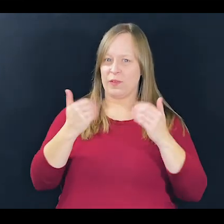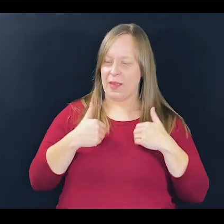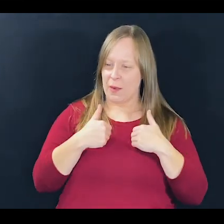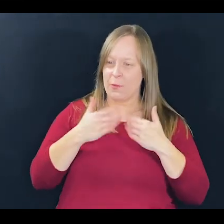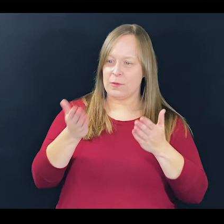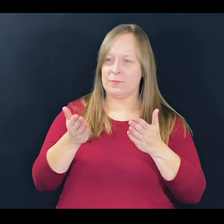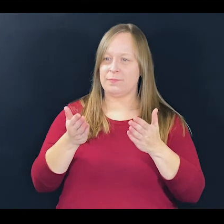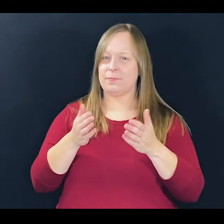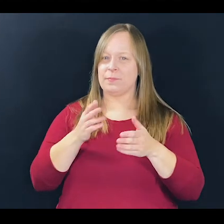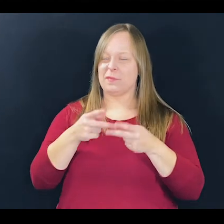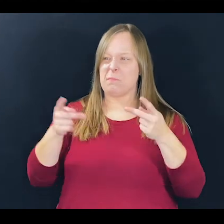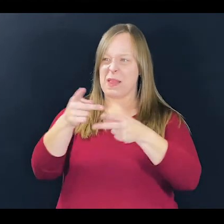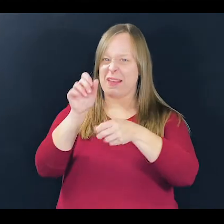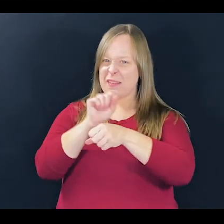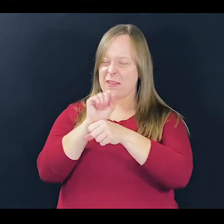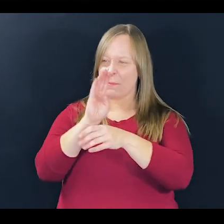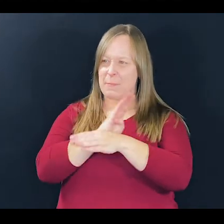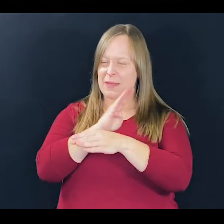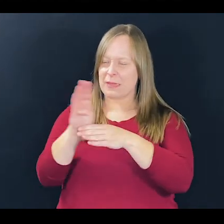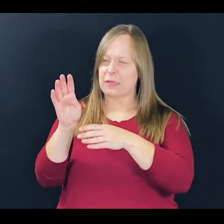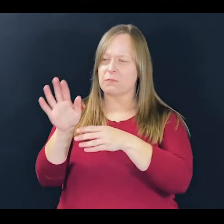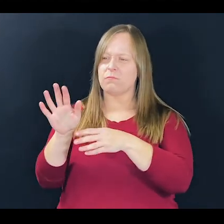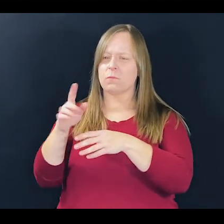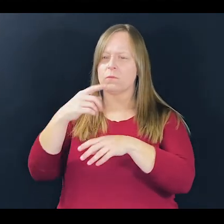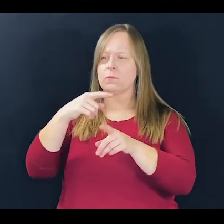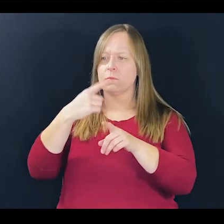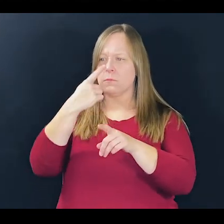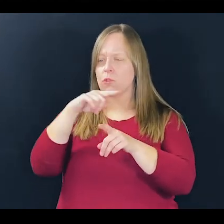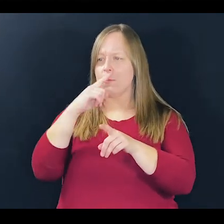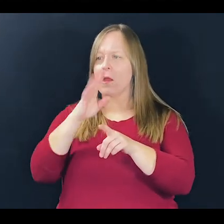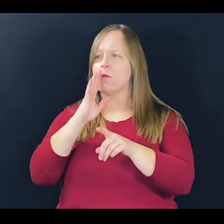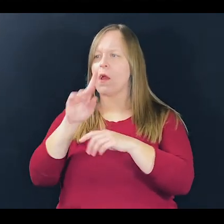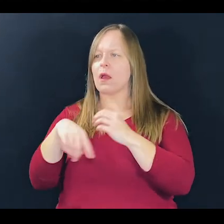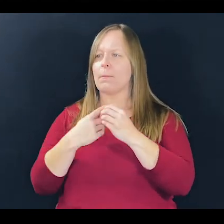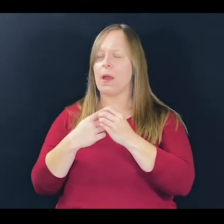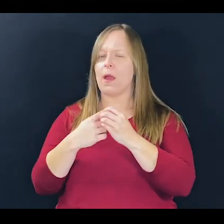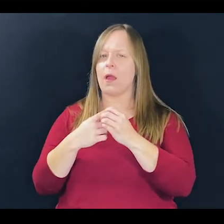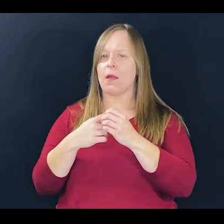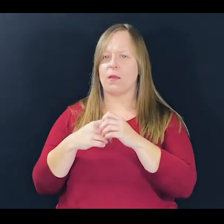animal at a place of business. Can you also talk to us about the air carrier